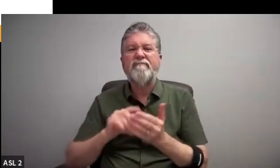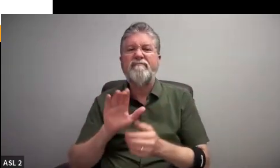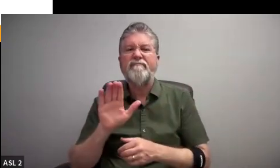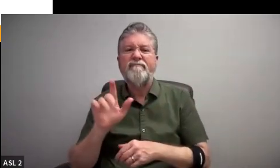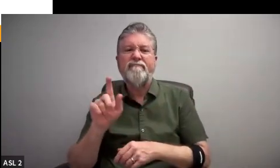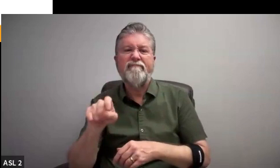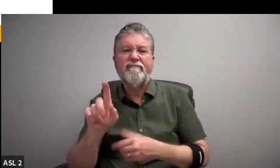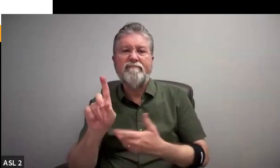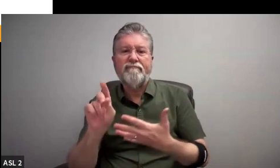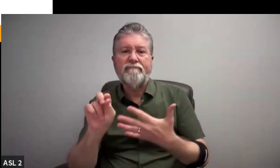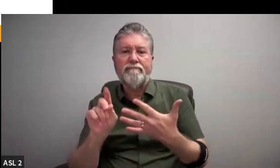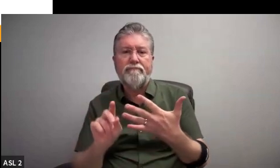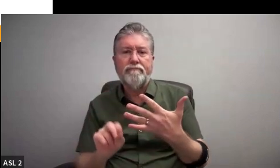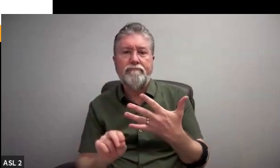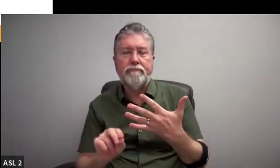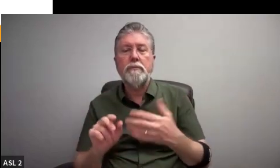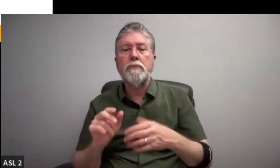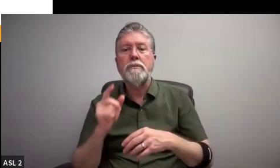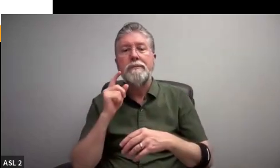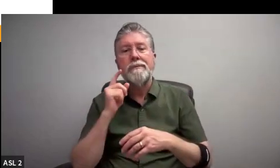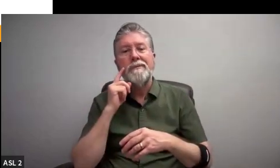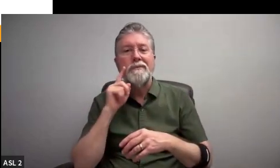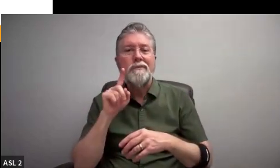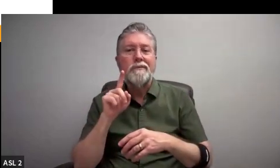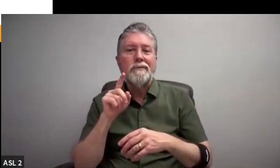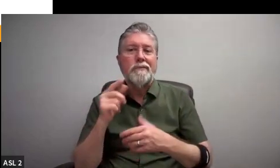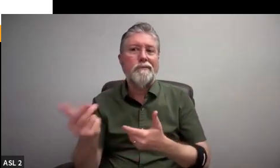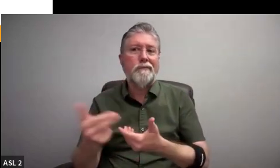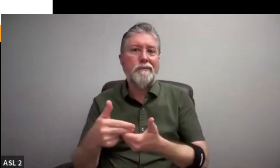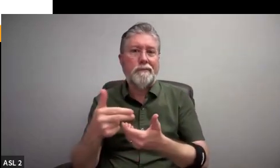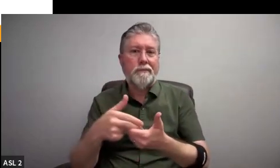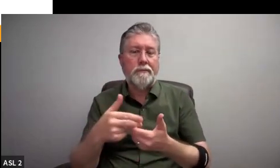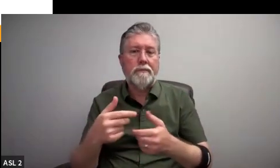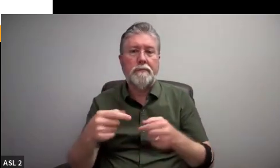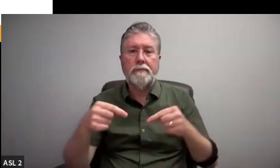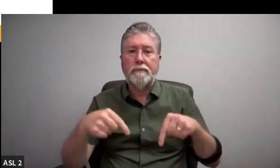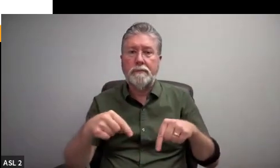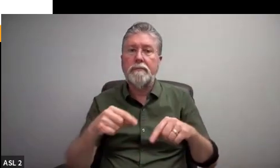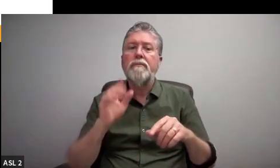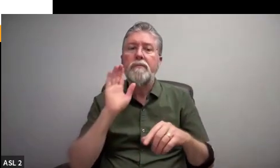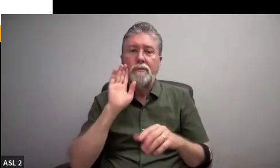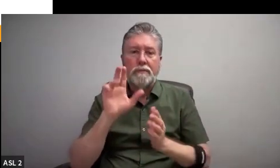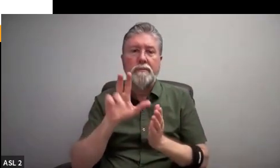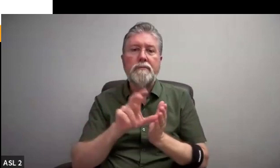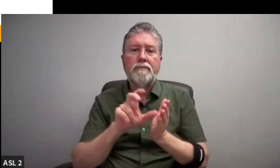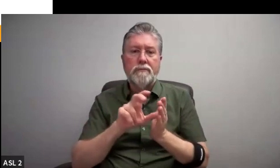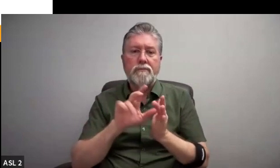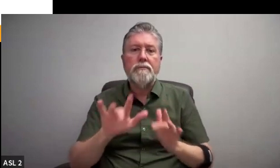as more people are joining us. This webinar is being recorded and the slides as well as